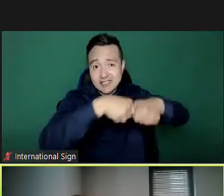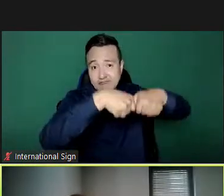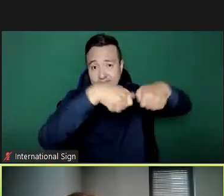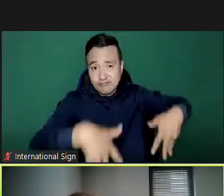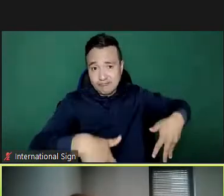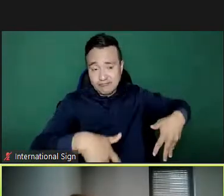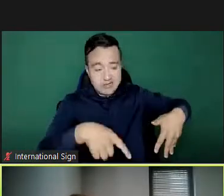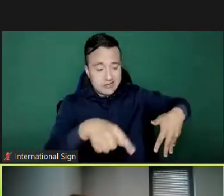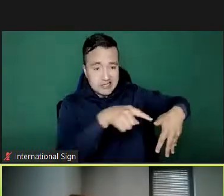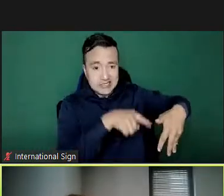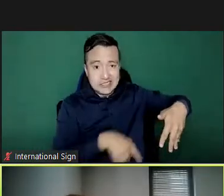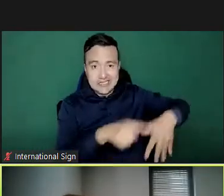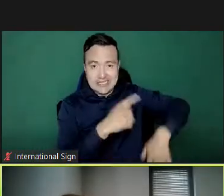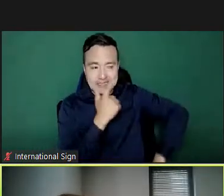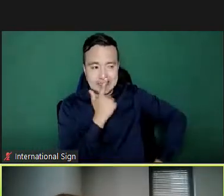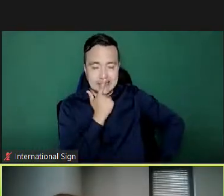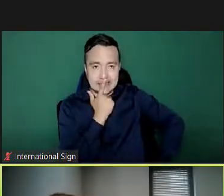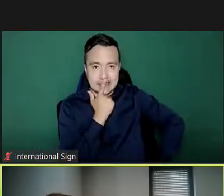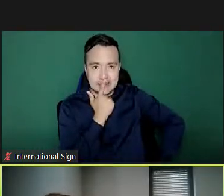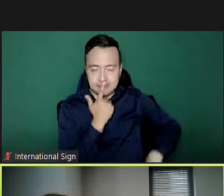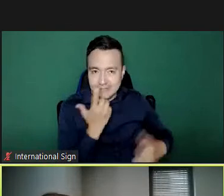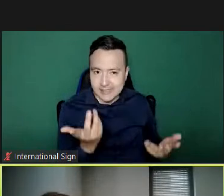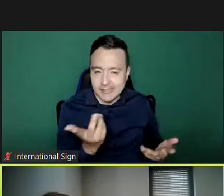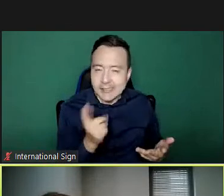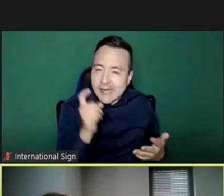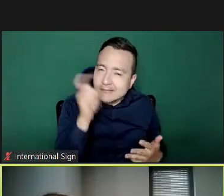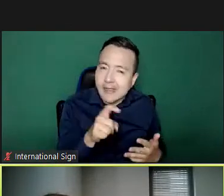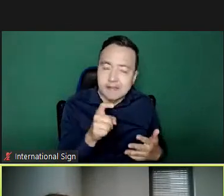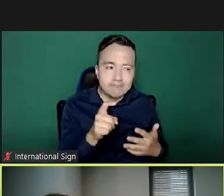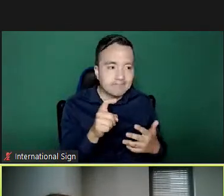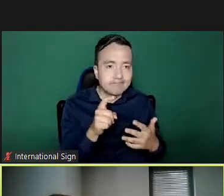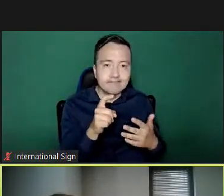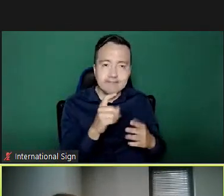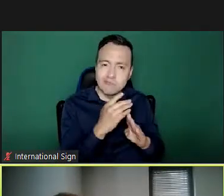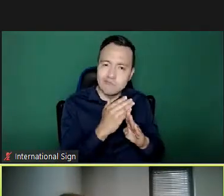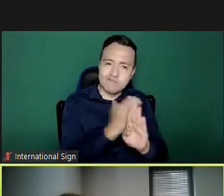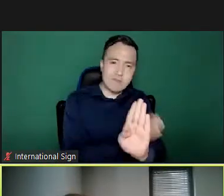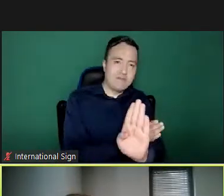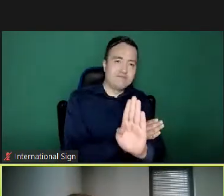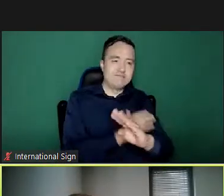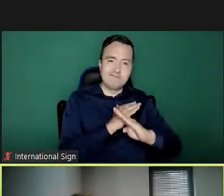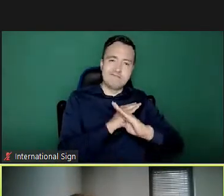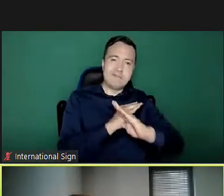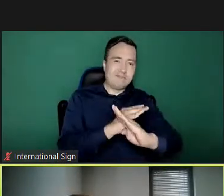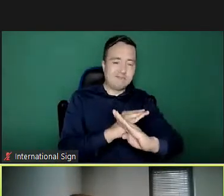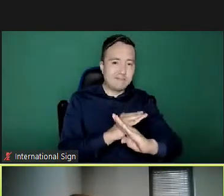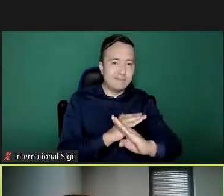And between attending to procedures and making innovation